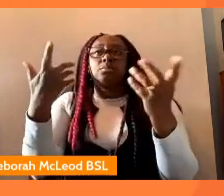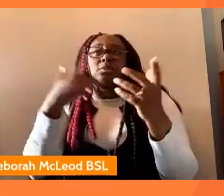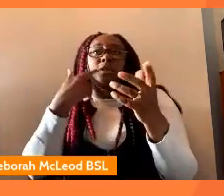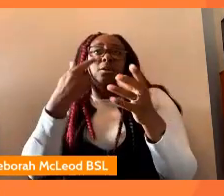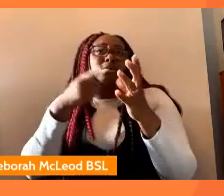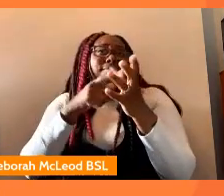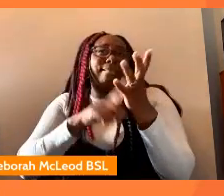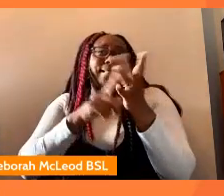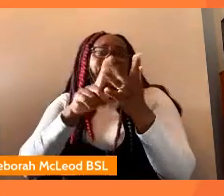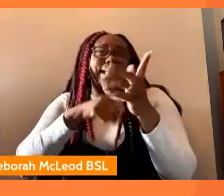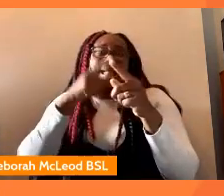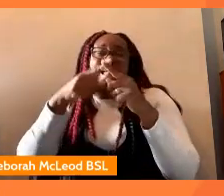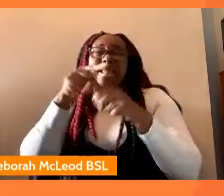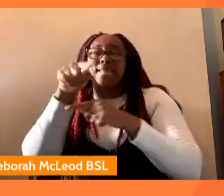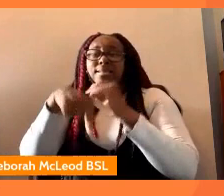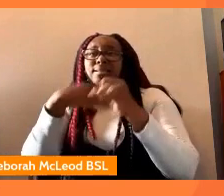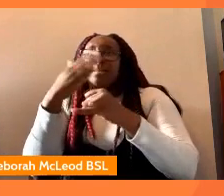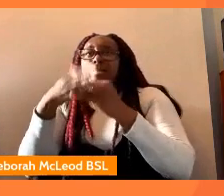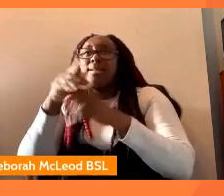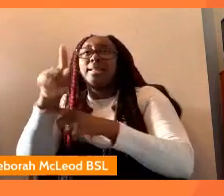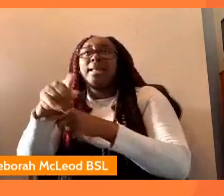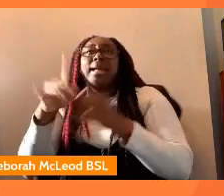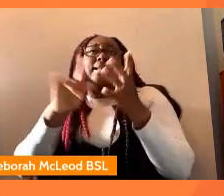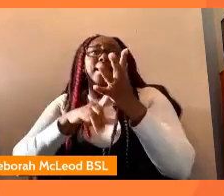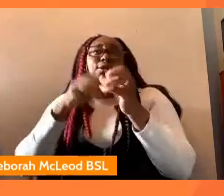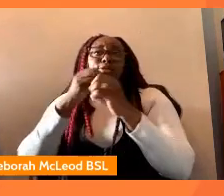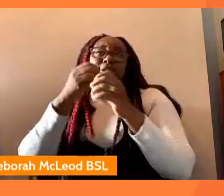with Beatfreeks and LGBTQ+ communities.